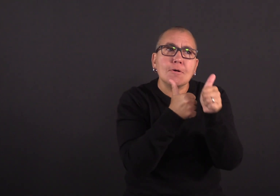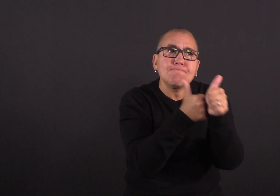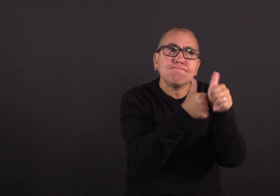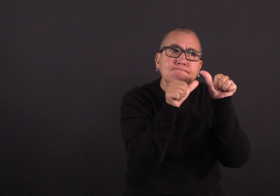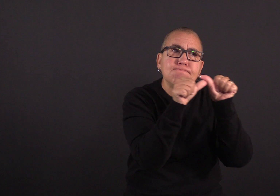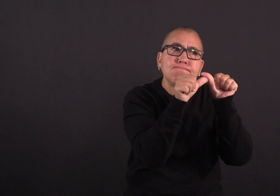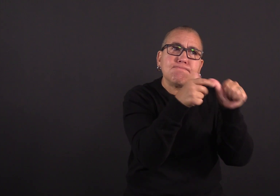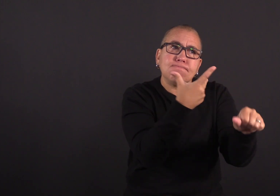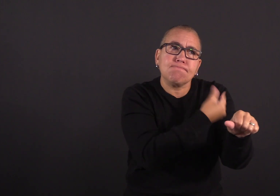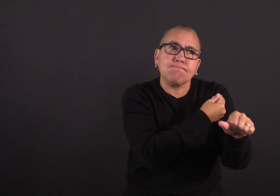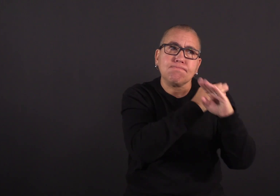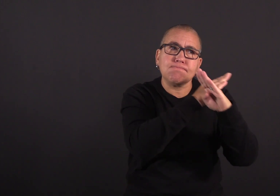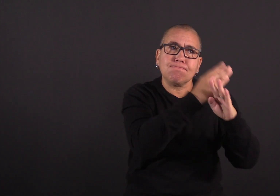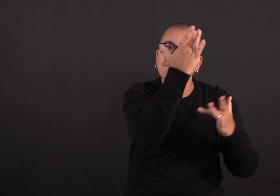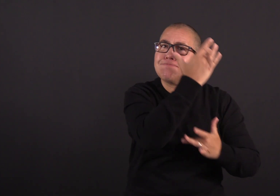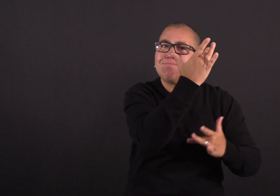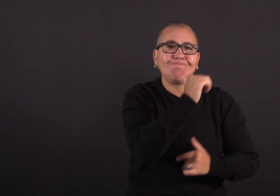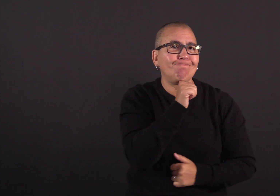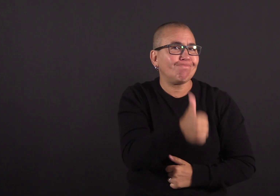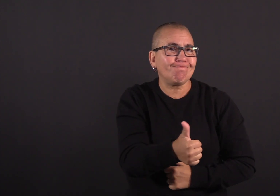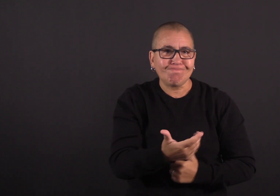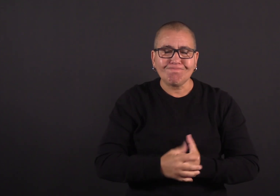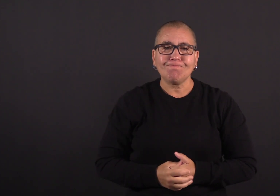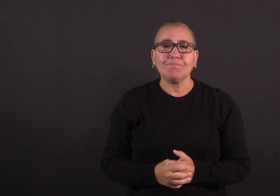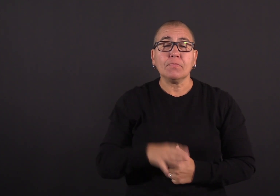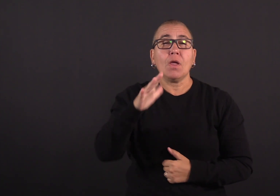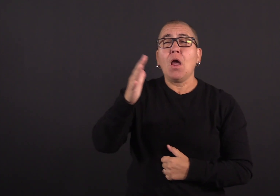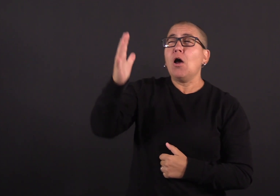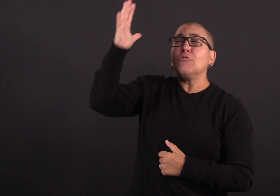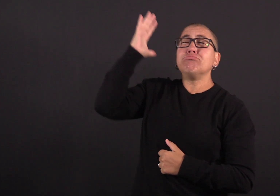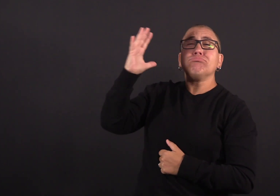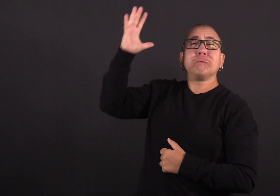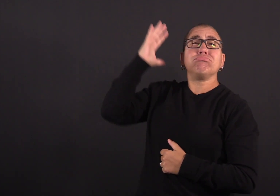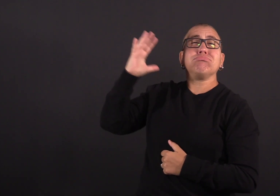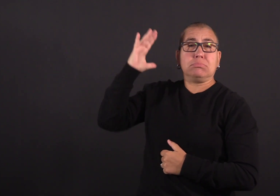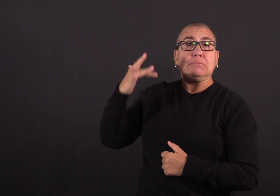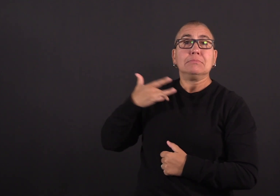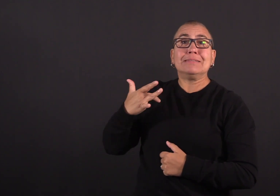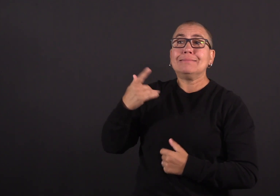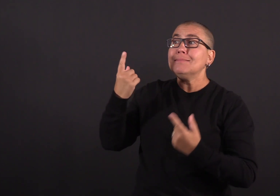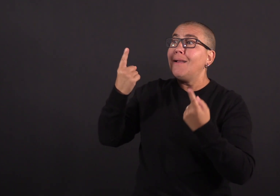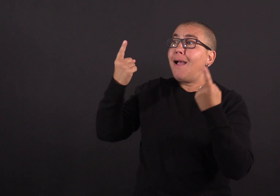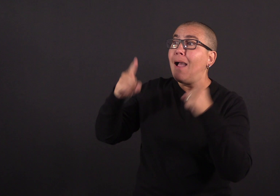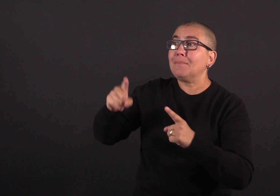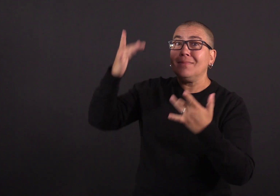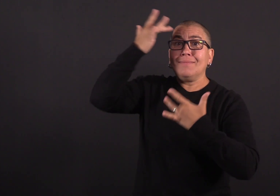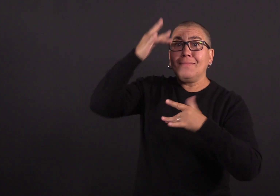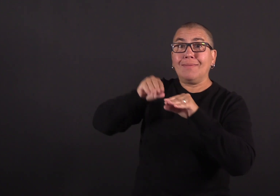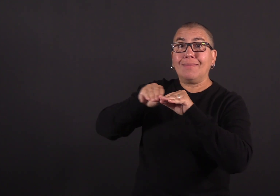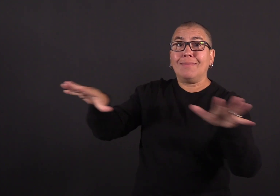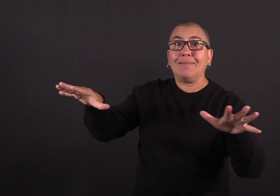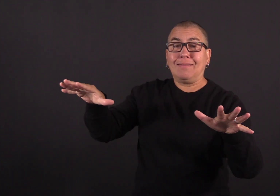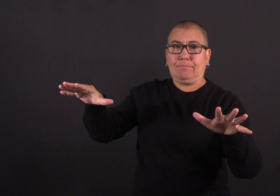“As a health care clinician, it's a scary time,” Singh said. “As we see these immunizations